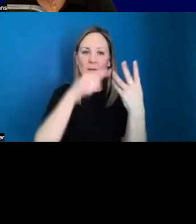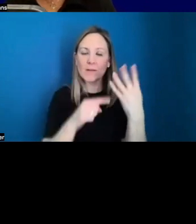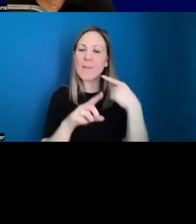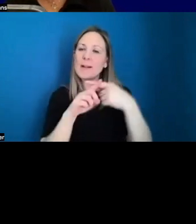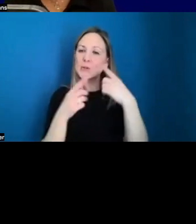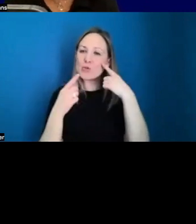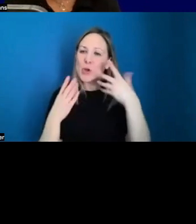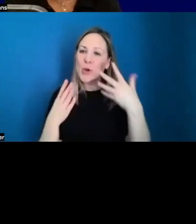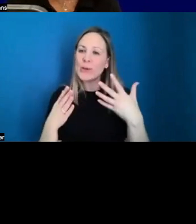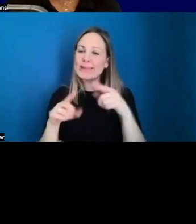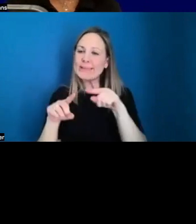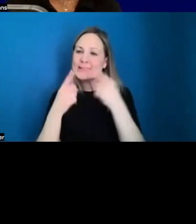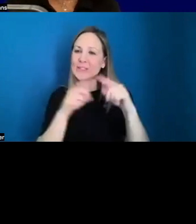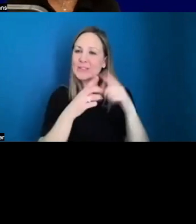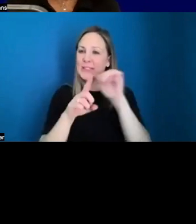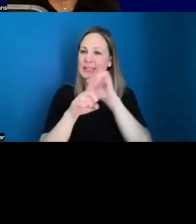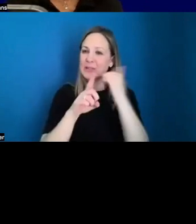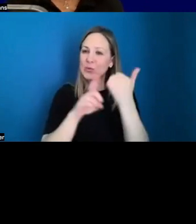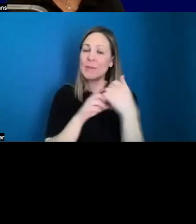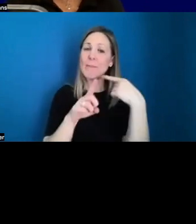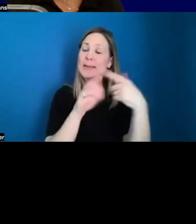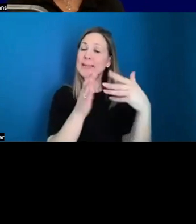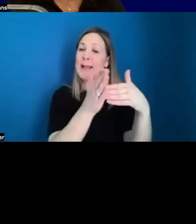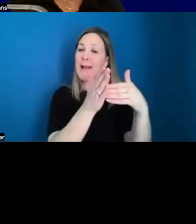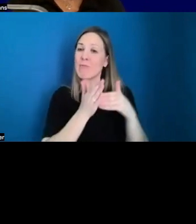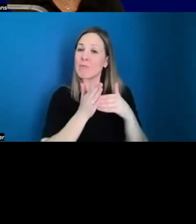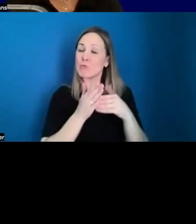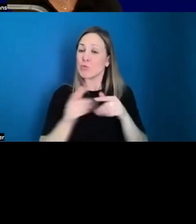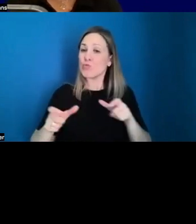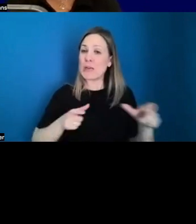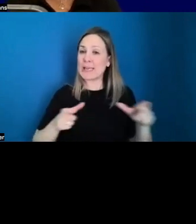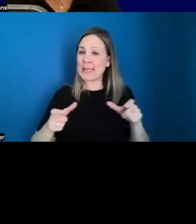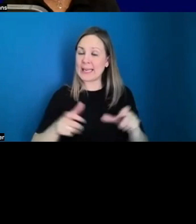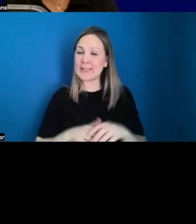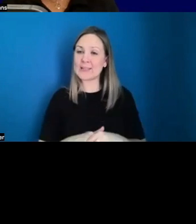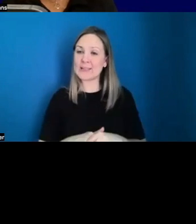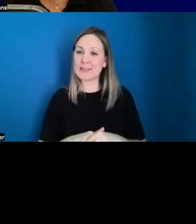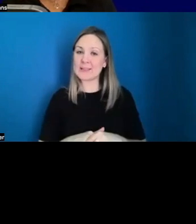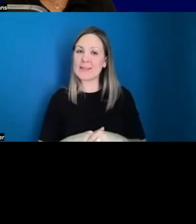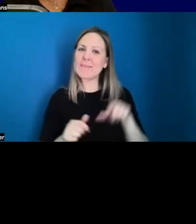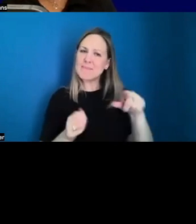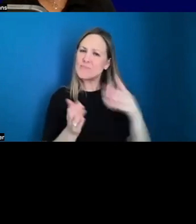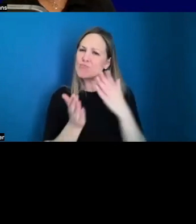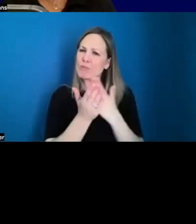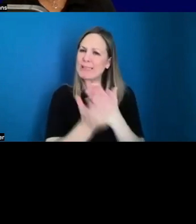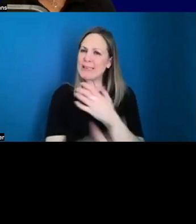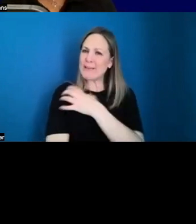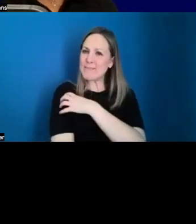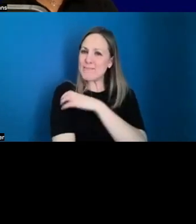was helpful for them to regulate. These were always really empowering conversations for the